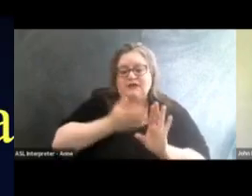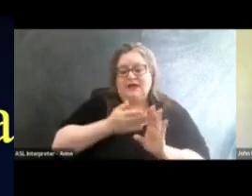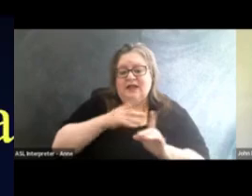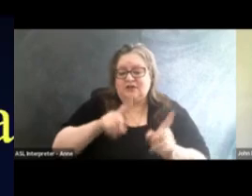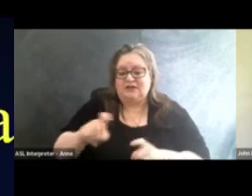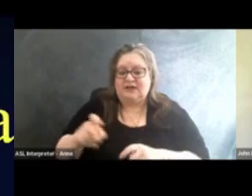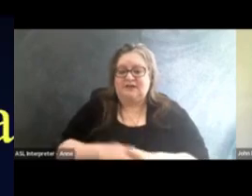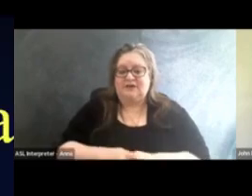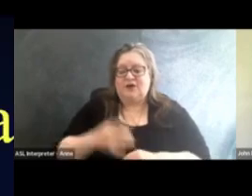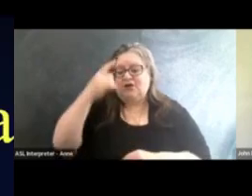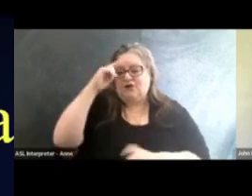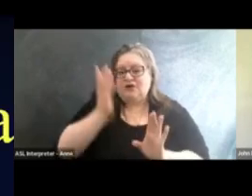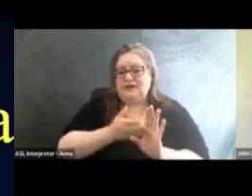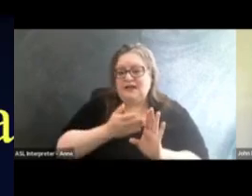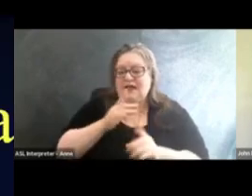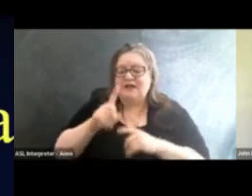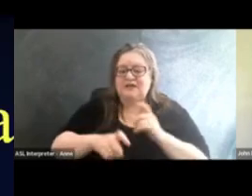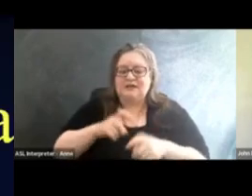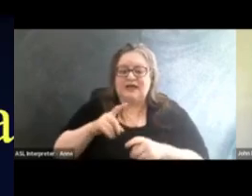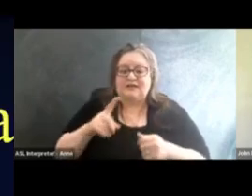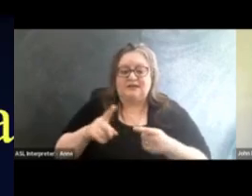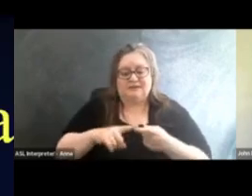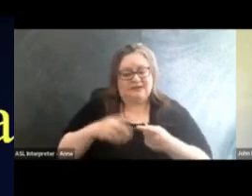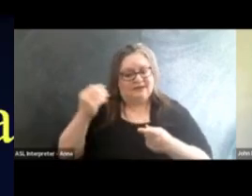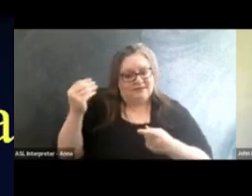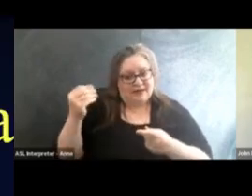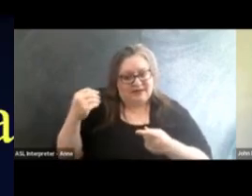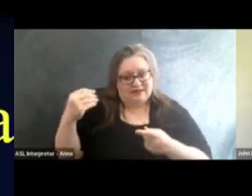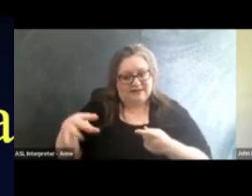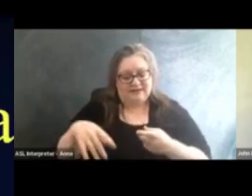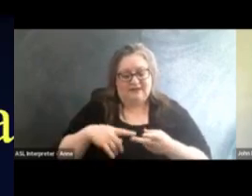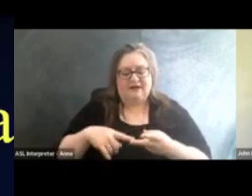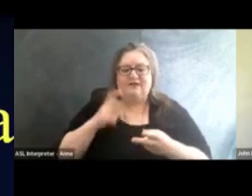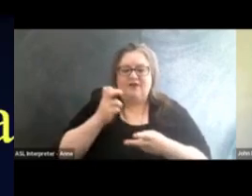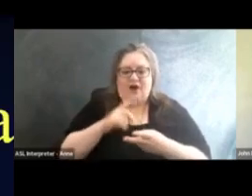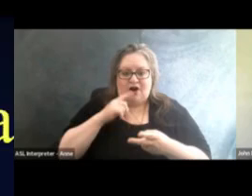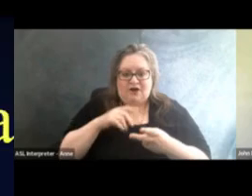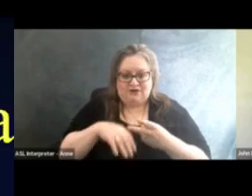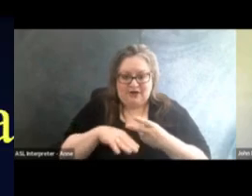Neuropsychological testing. One is also expensive, hard to get to, etc, so not a practical